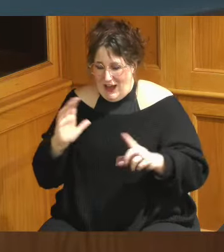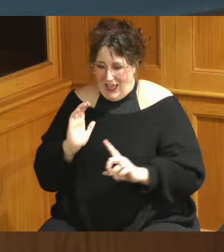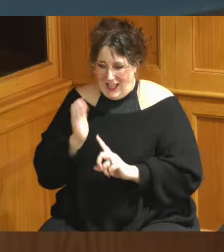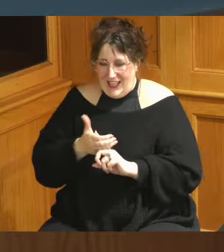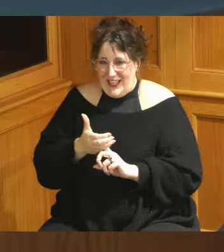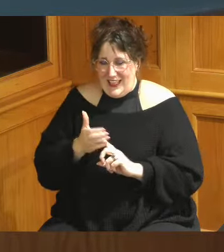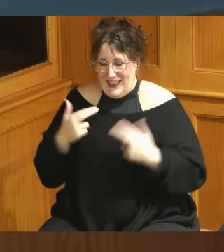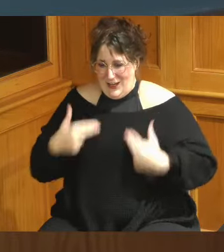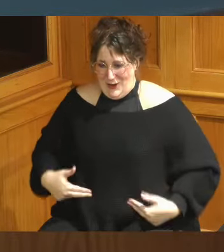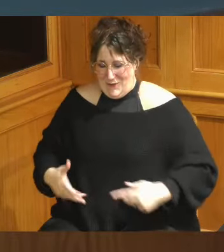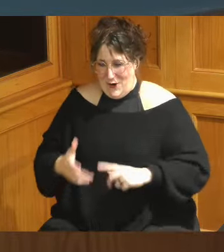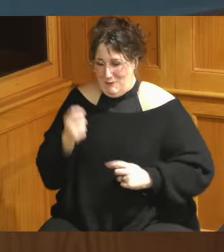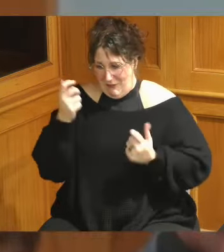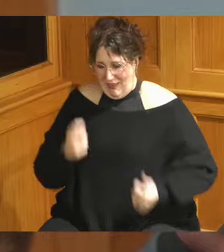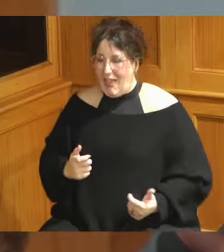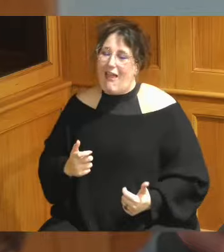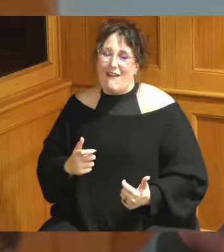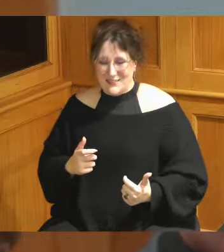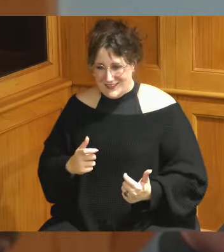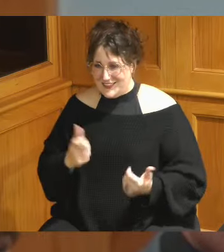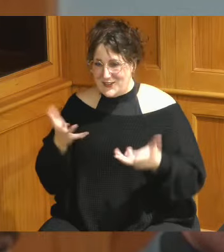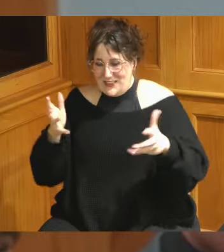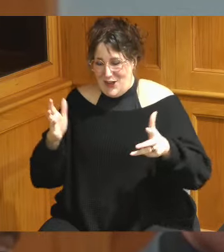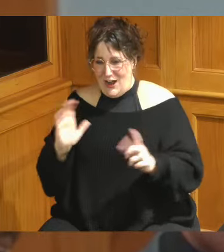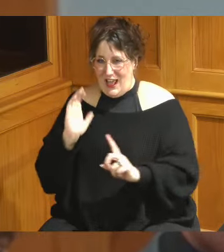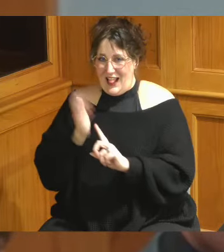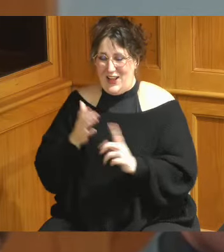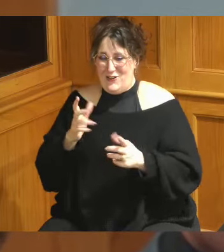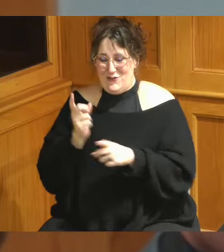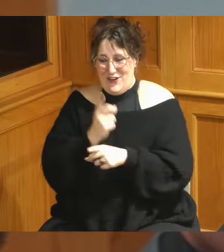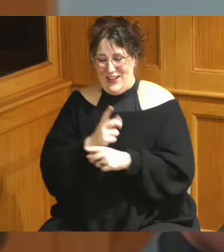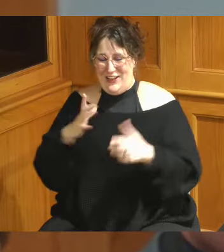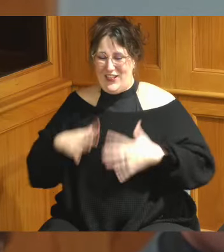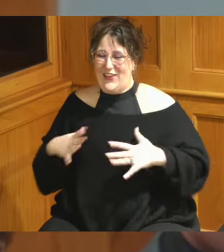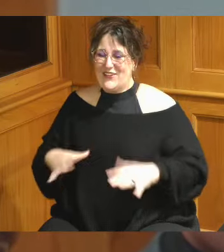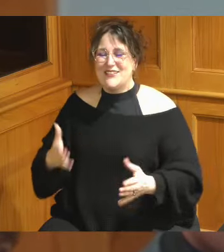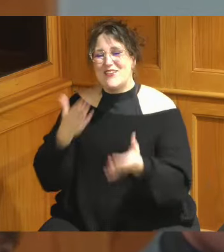no. He's already done it." so anyway, thank you so much for coming and thanks to all of you for being